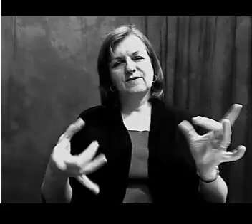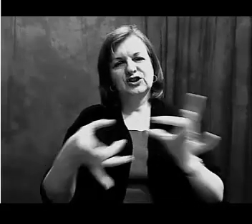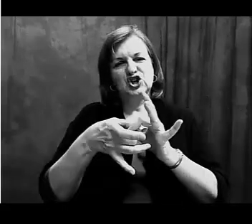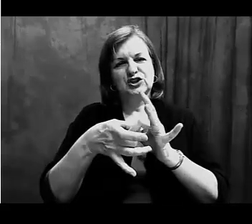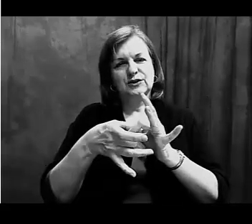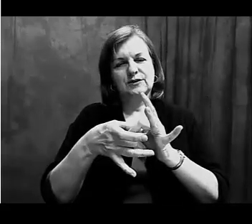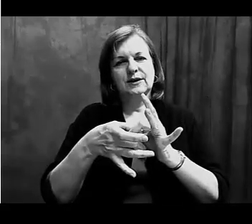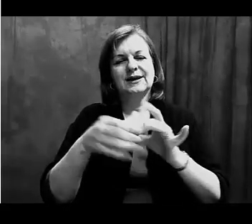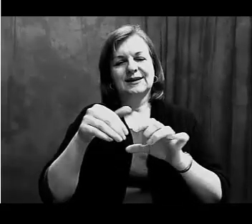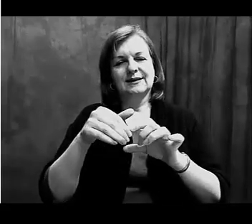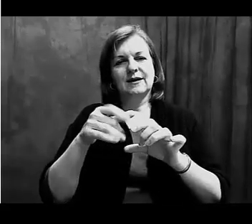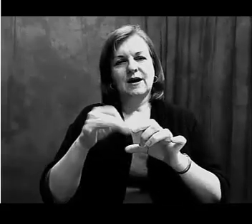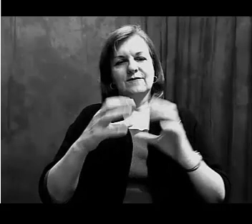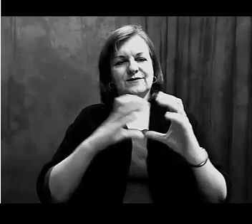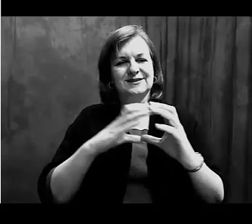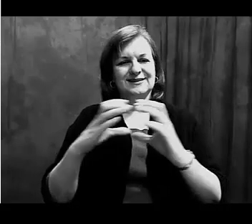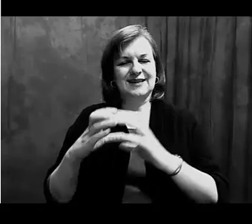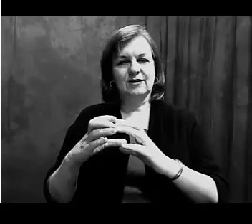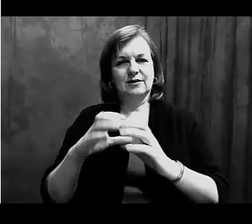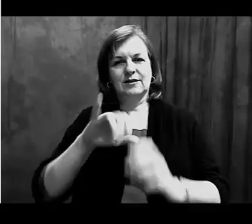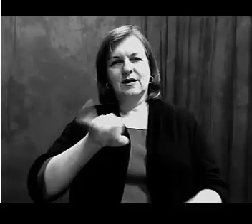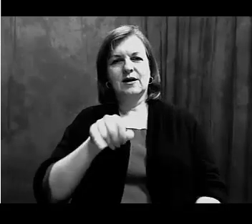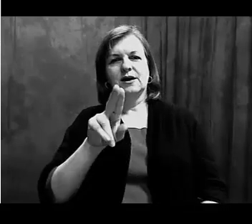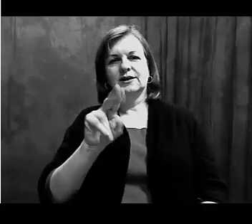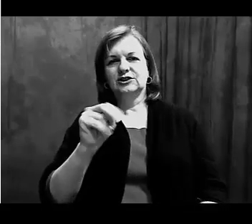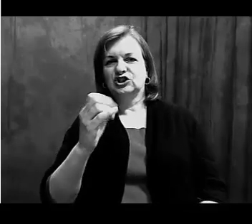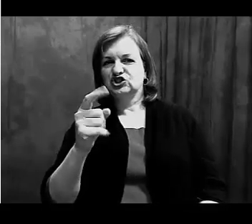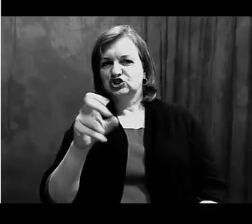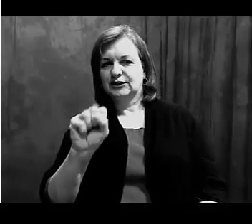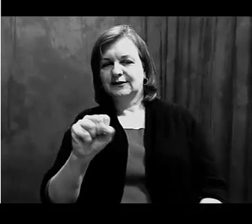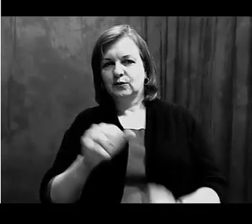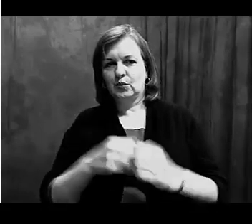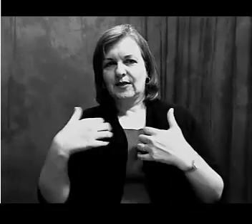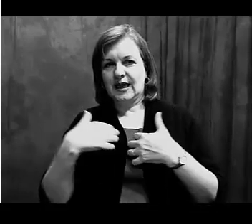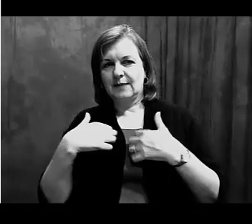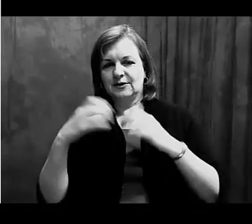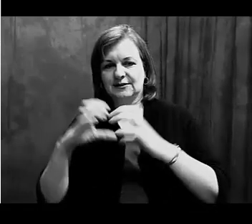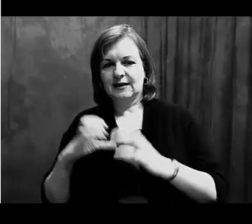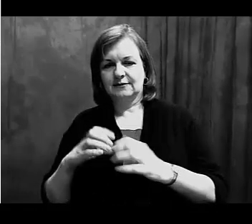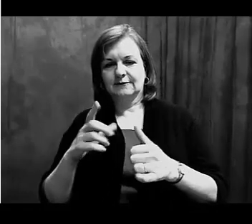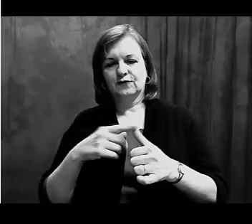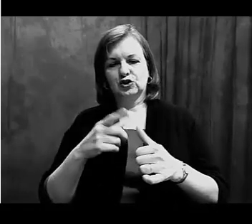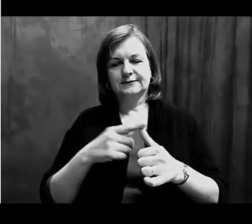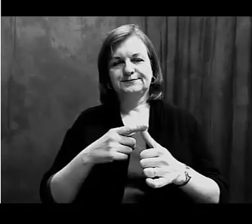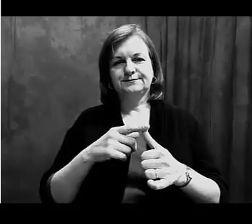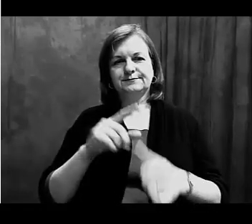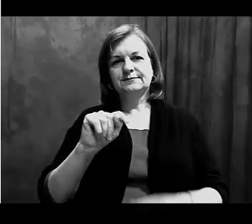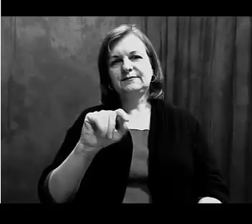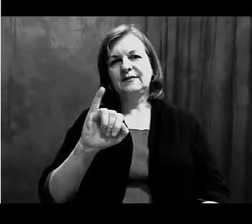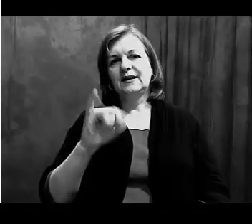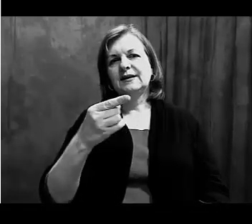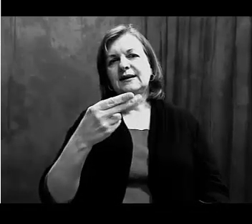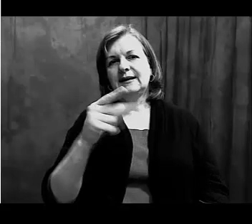got three different types of cell junctions in animal cells we've got tight junctions